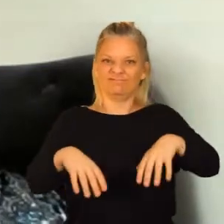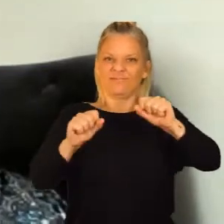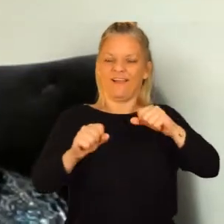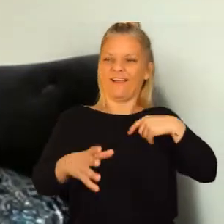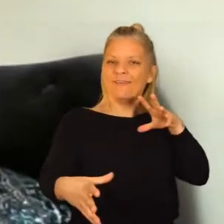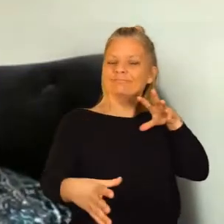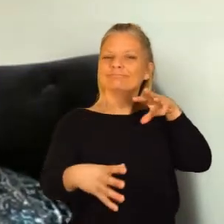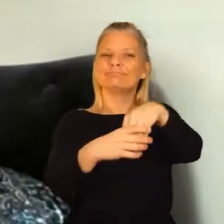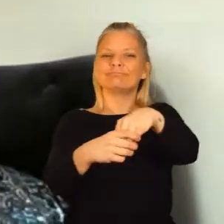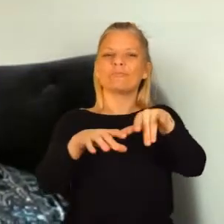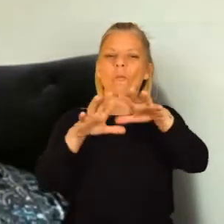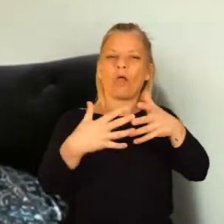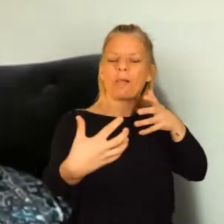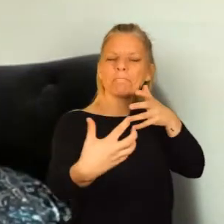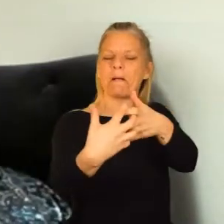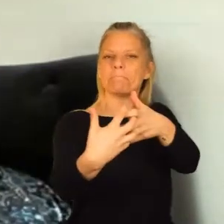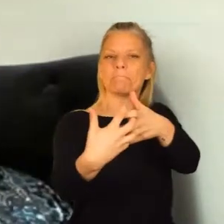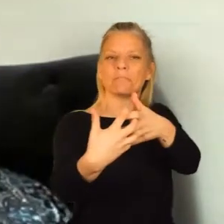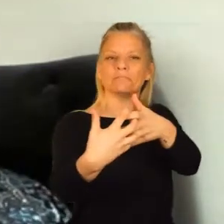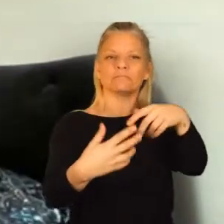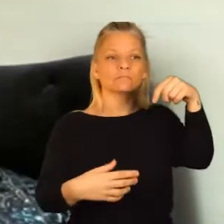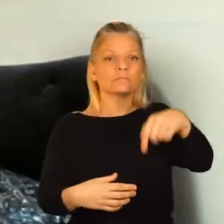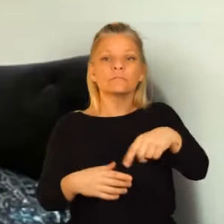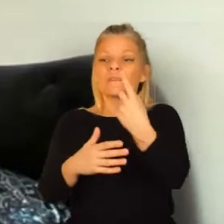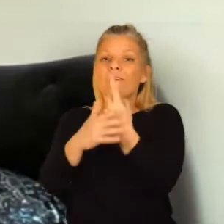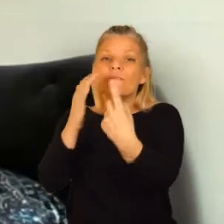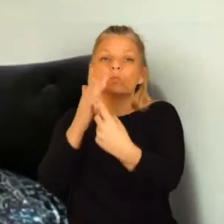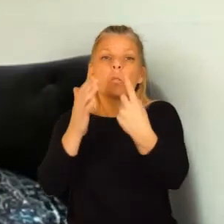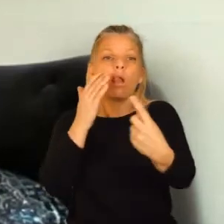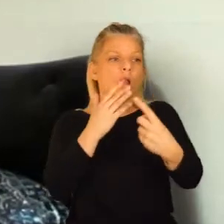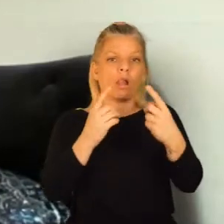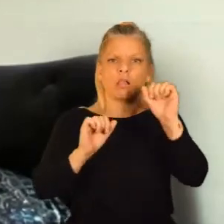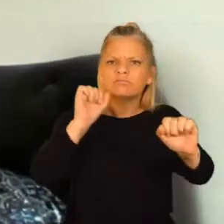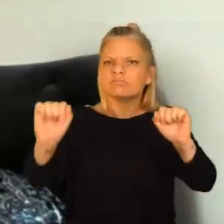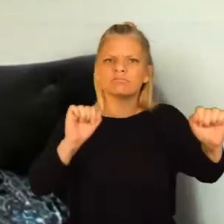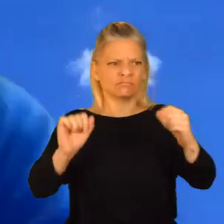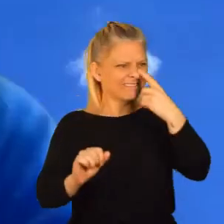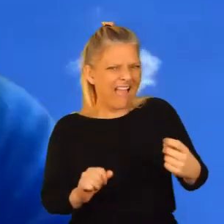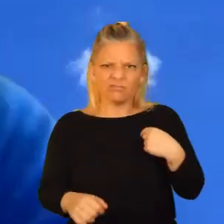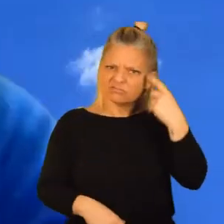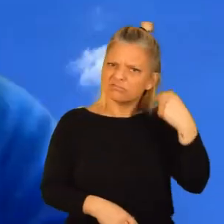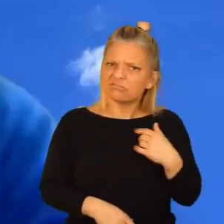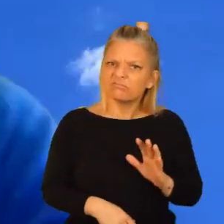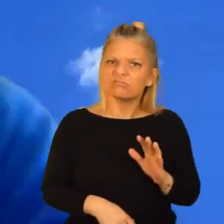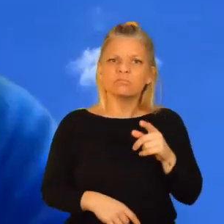it allowed me to allow people to connect with me. That's how I started to feel part of the world.